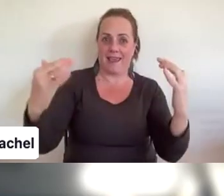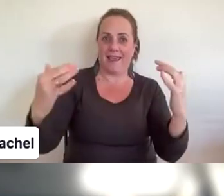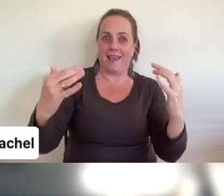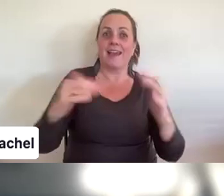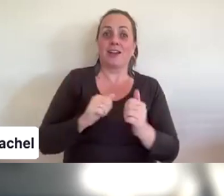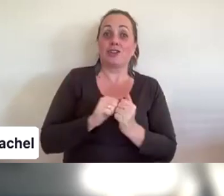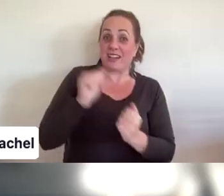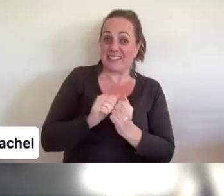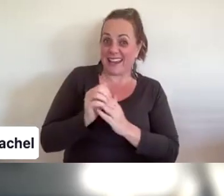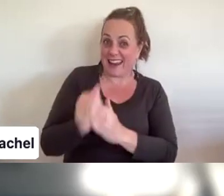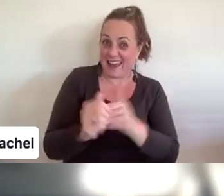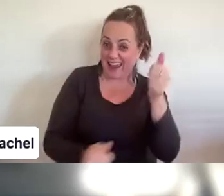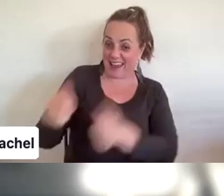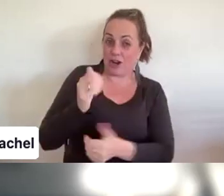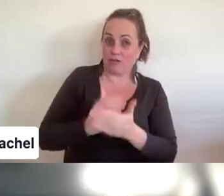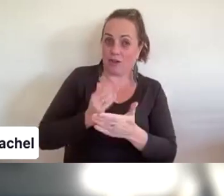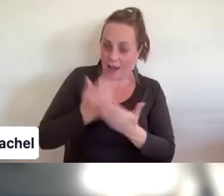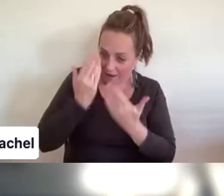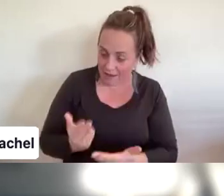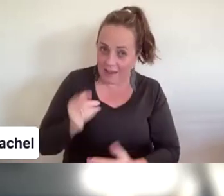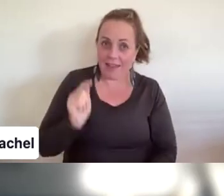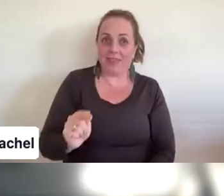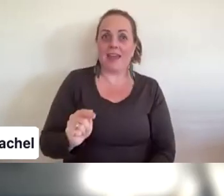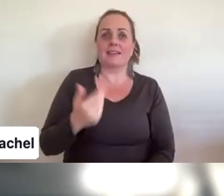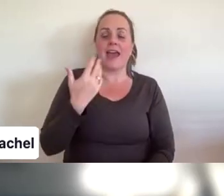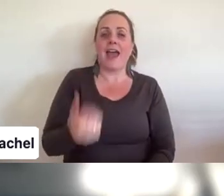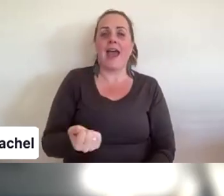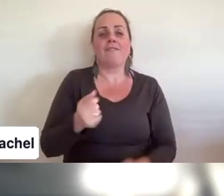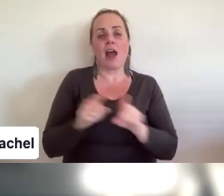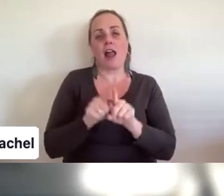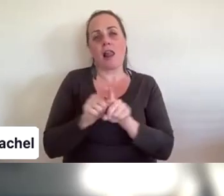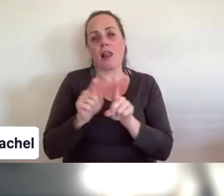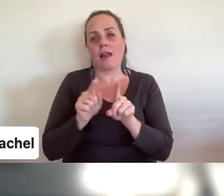And there was a sample that was representative, like a reflection of the broader community of